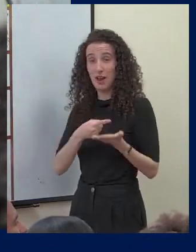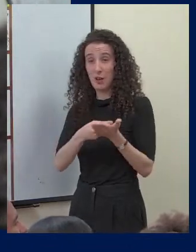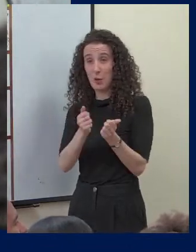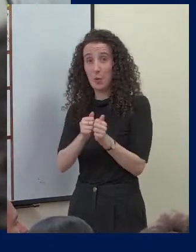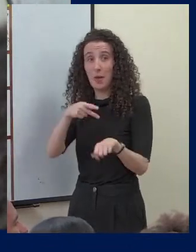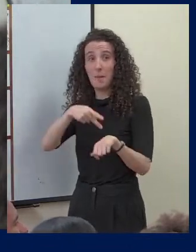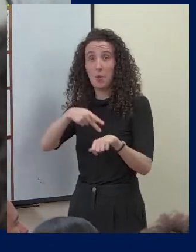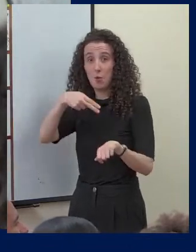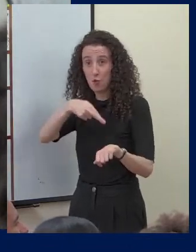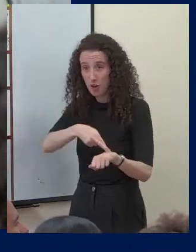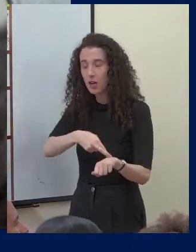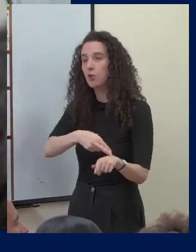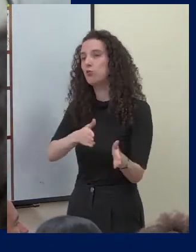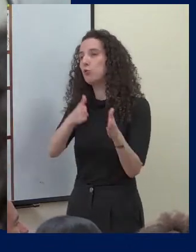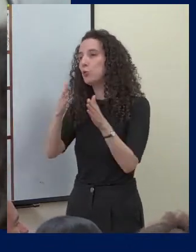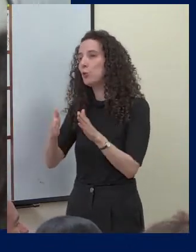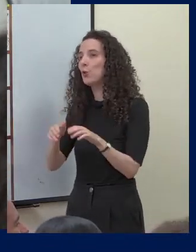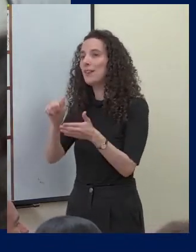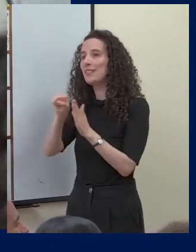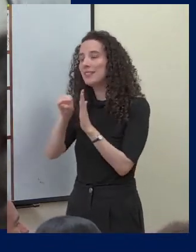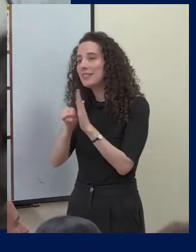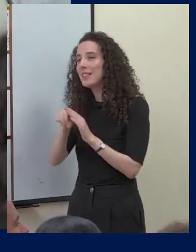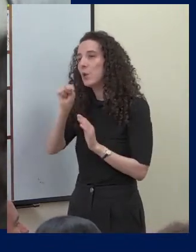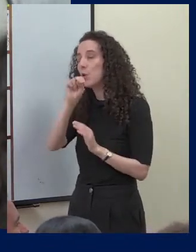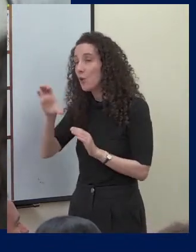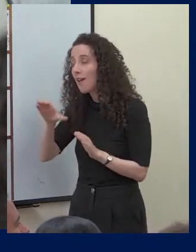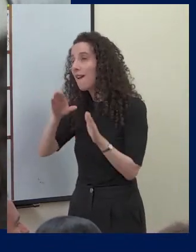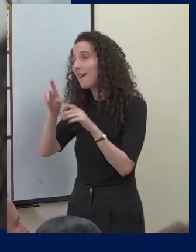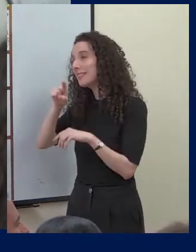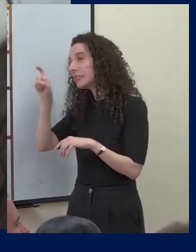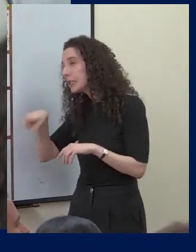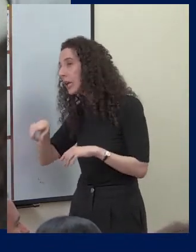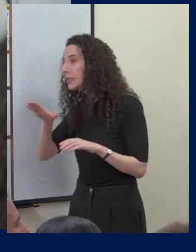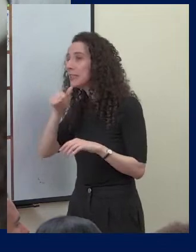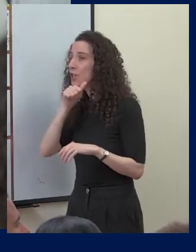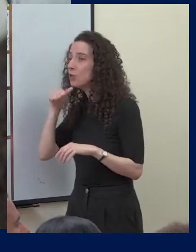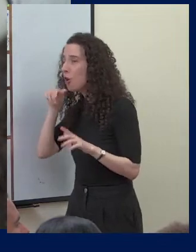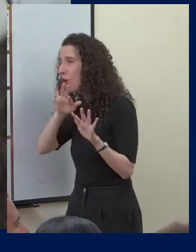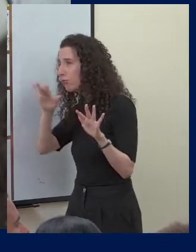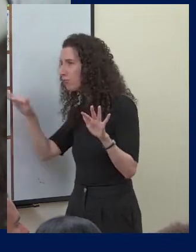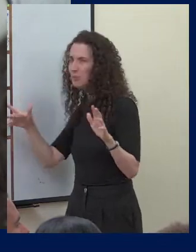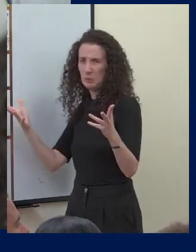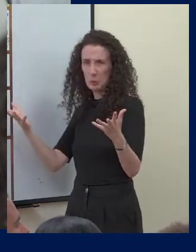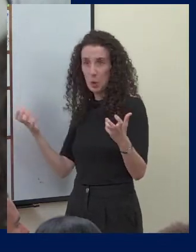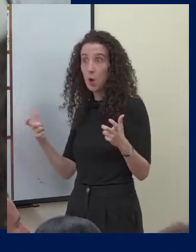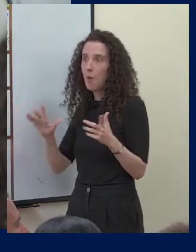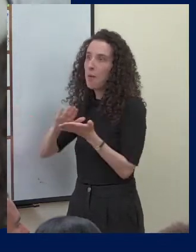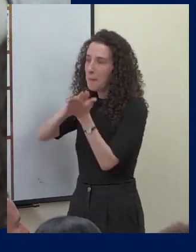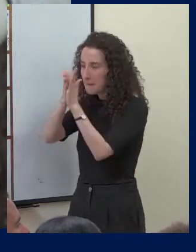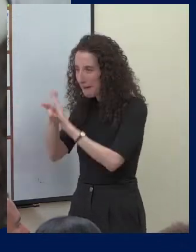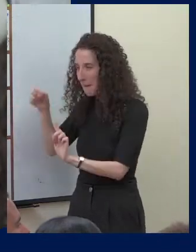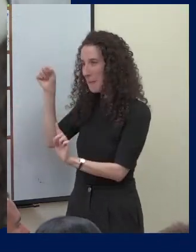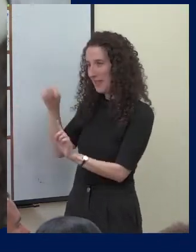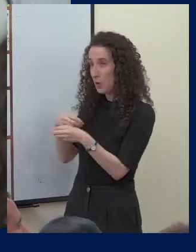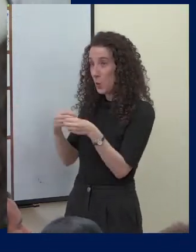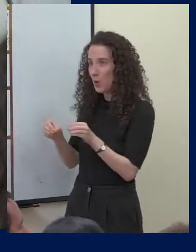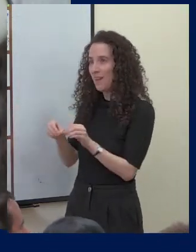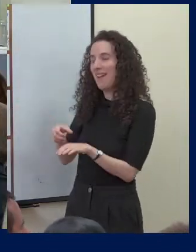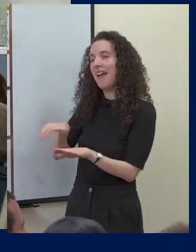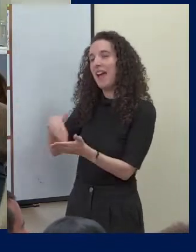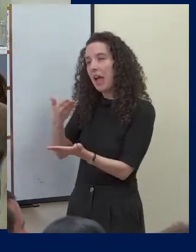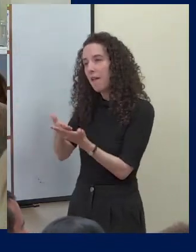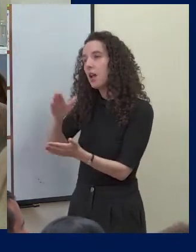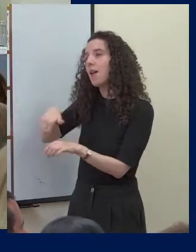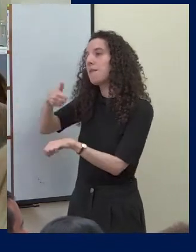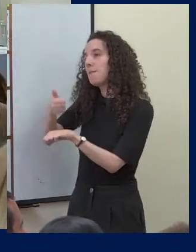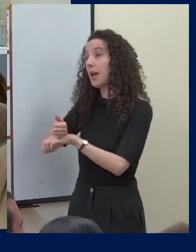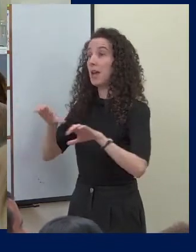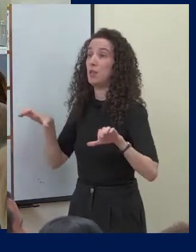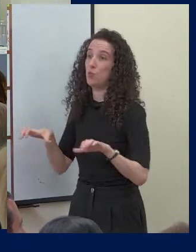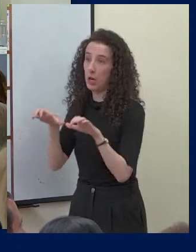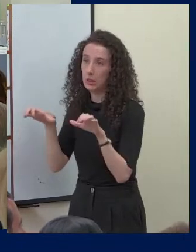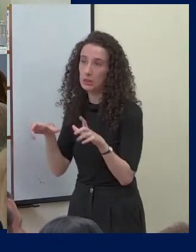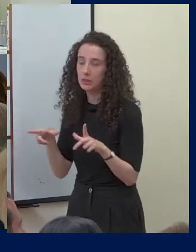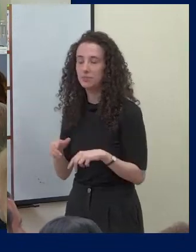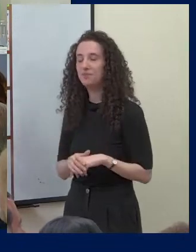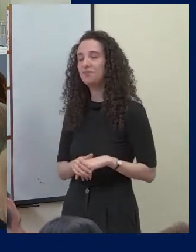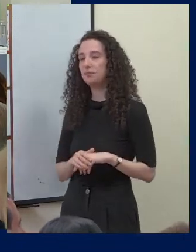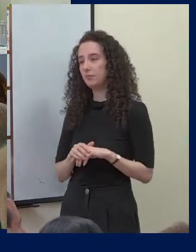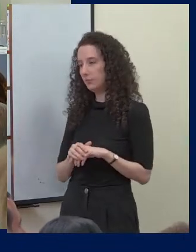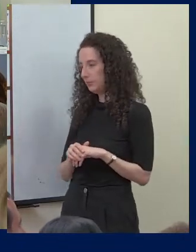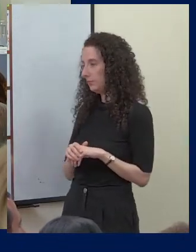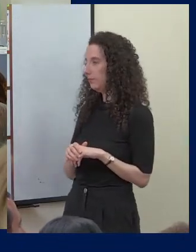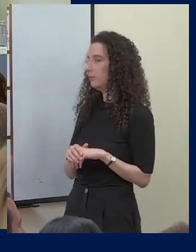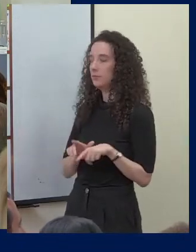The North Carolina is reaching out.